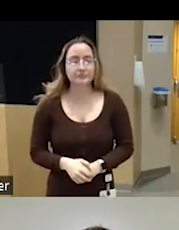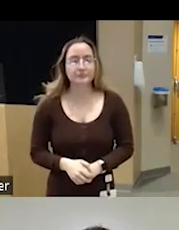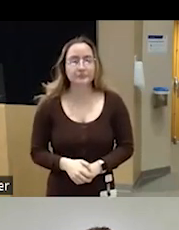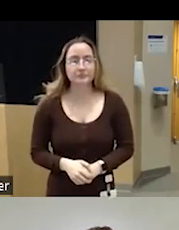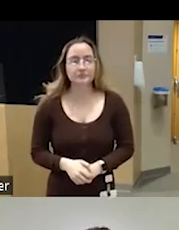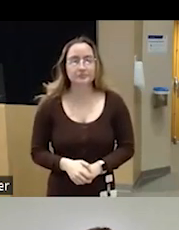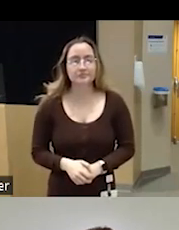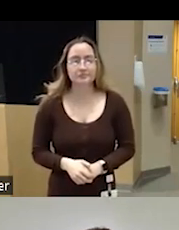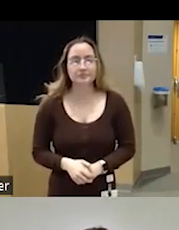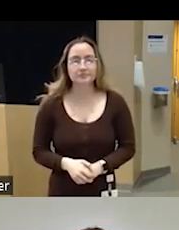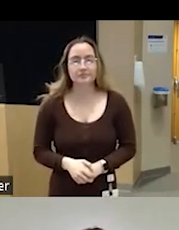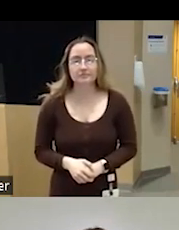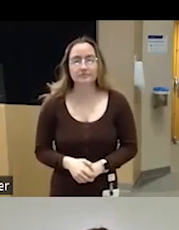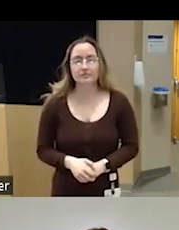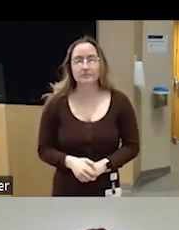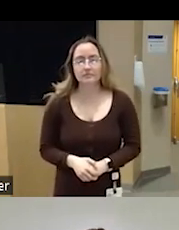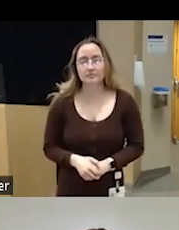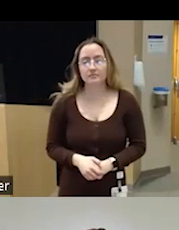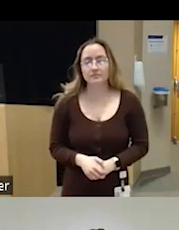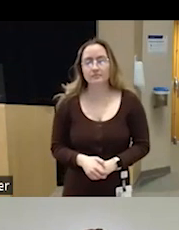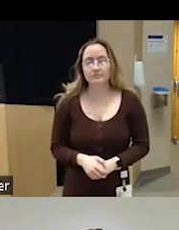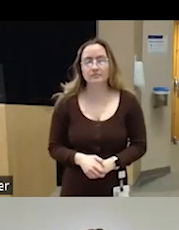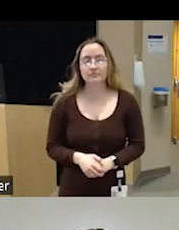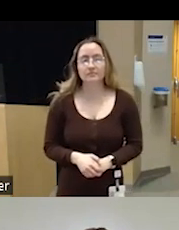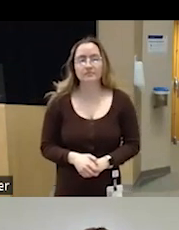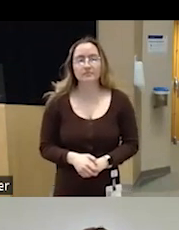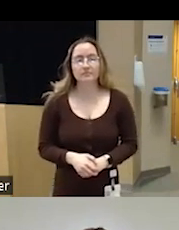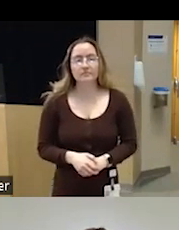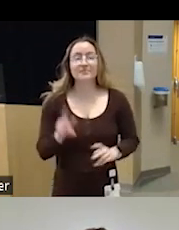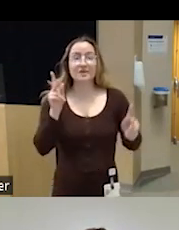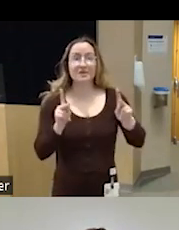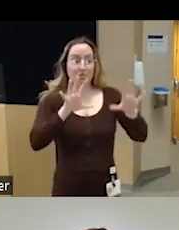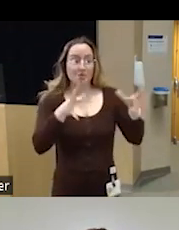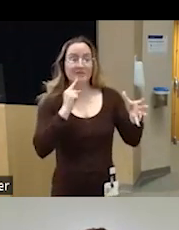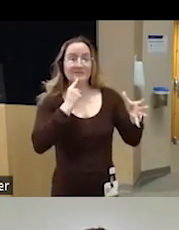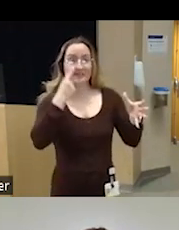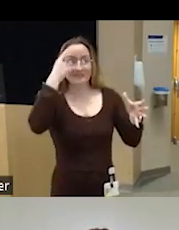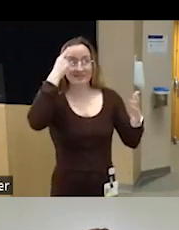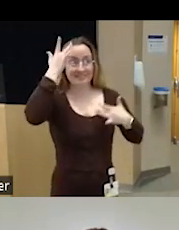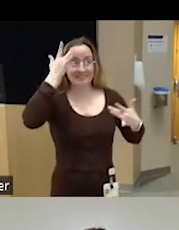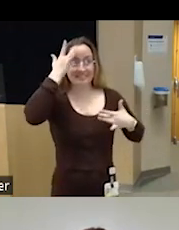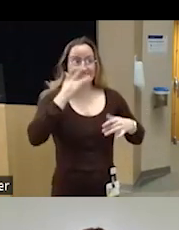And why are people with severe mental illness at a higher risk of dying early? Well, here are